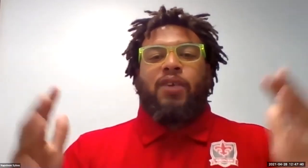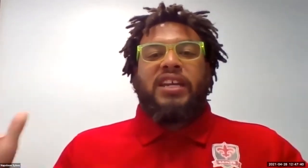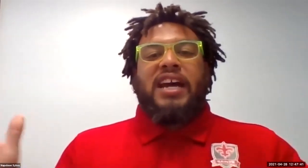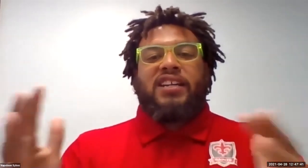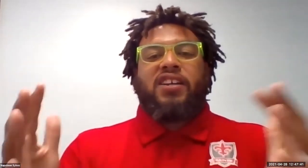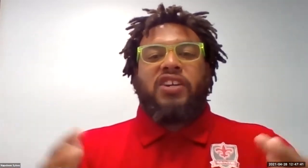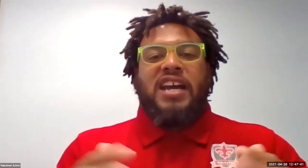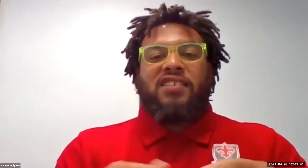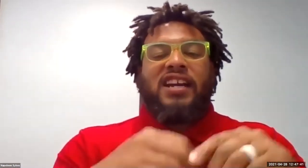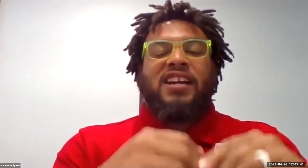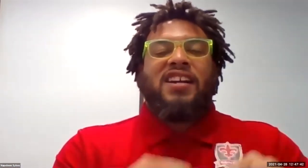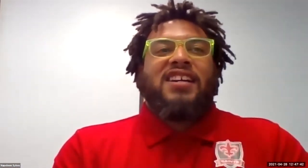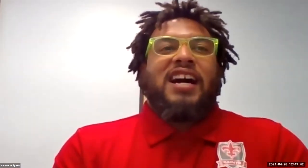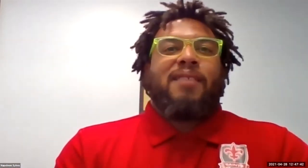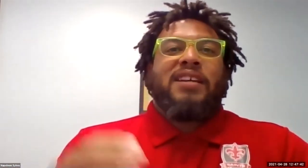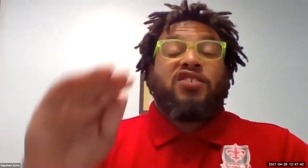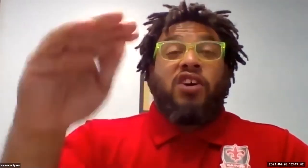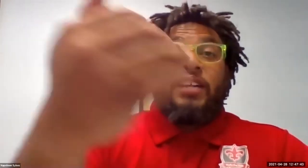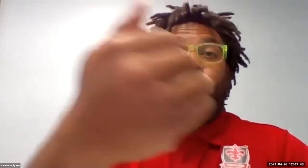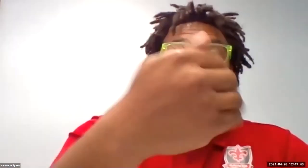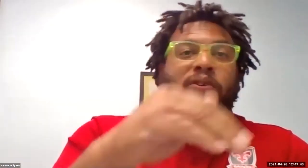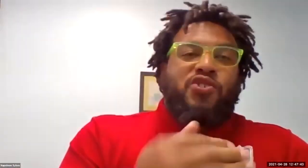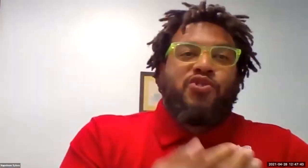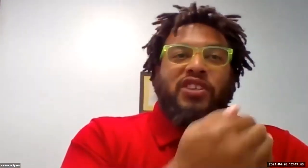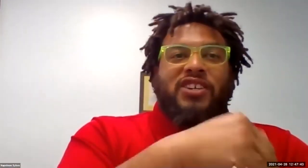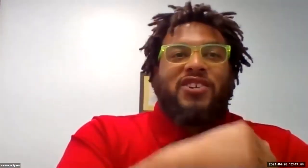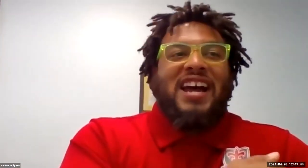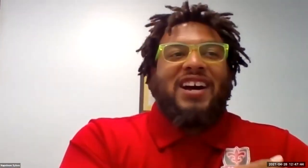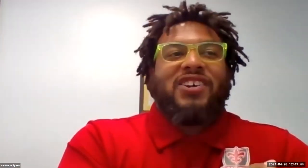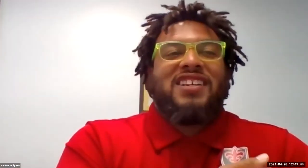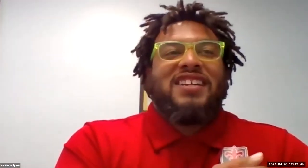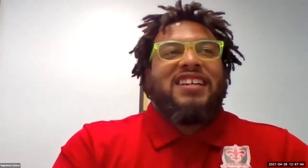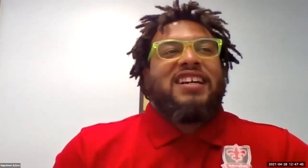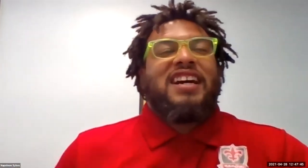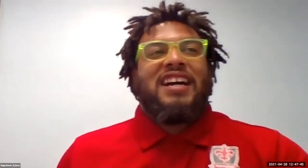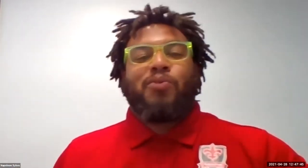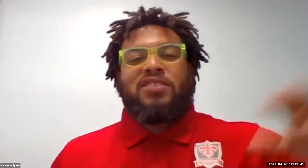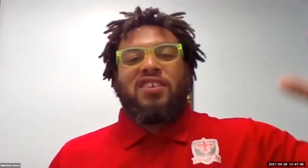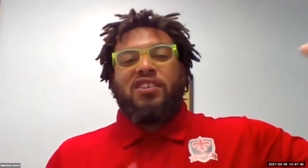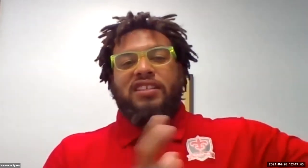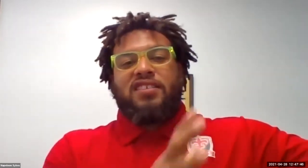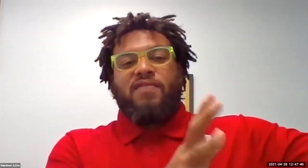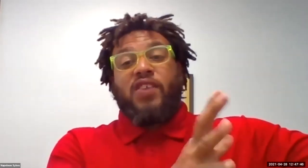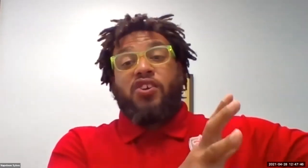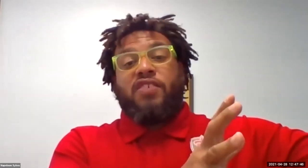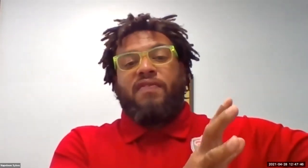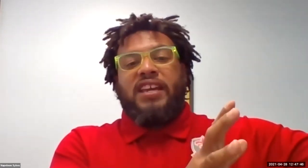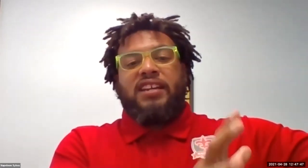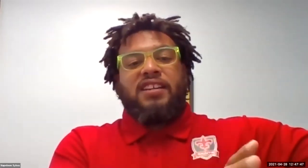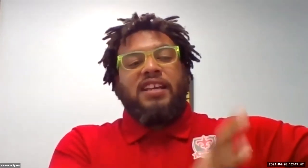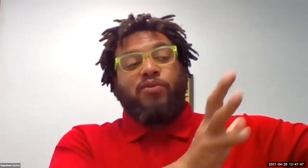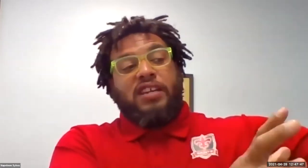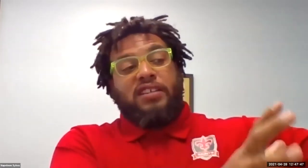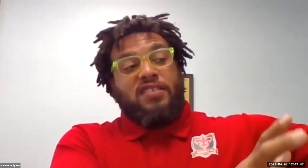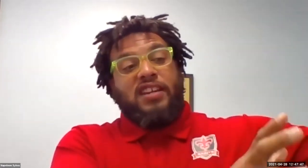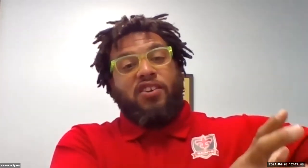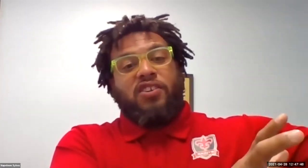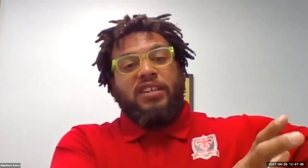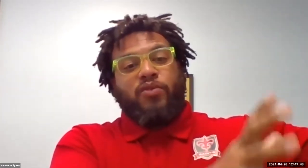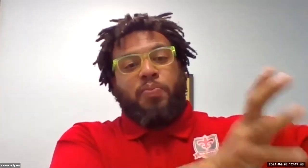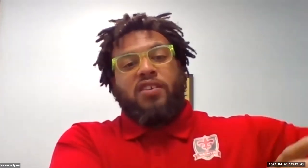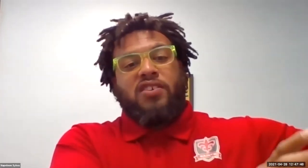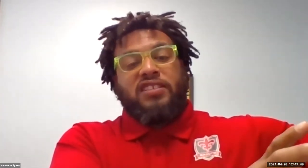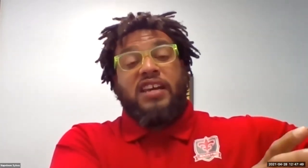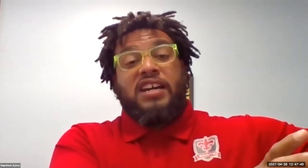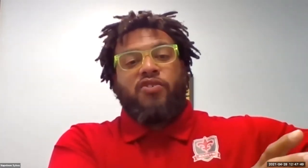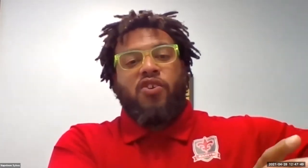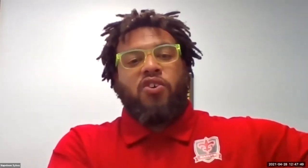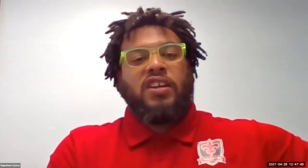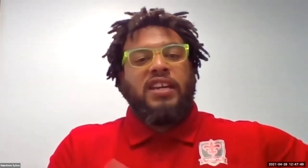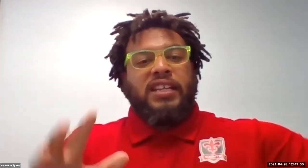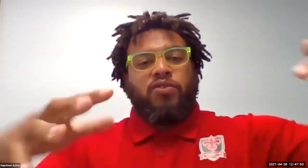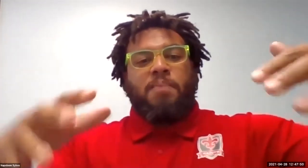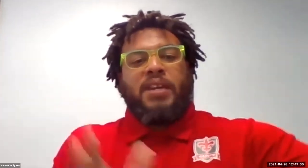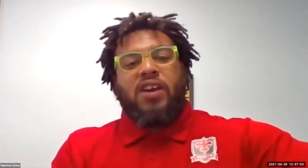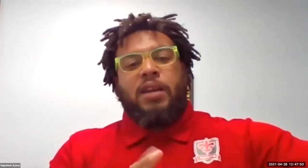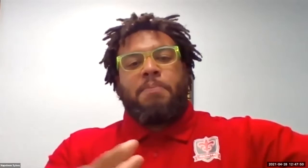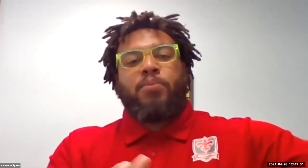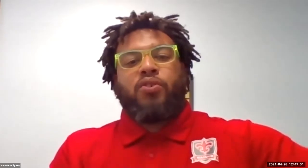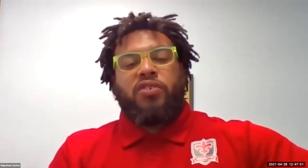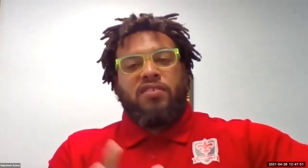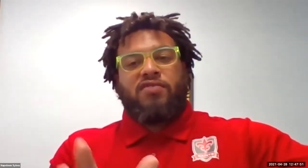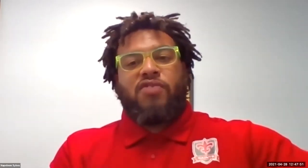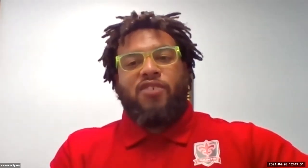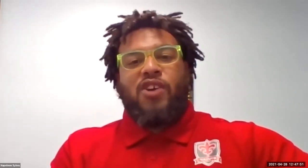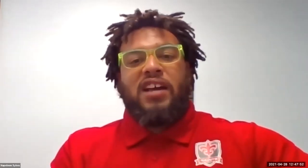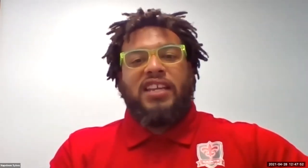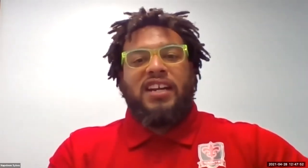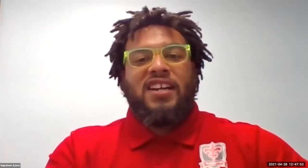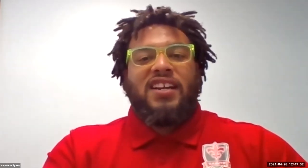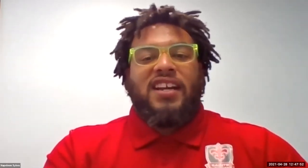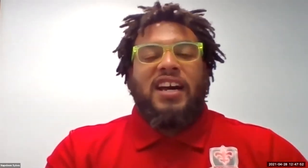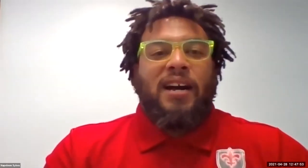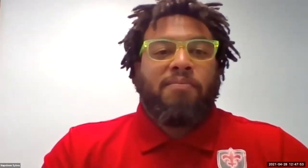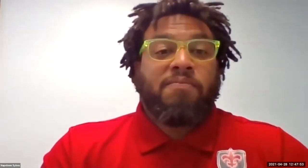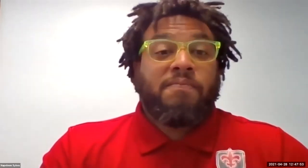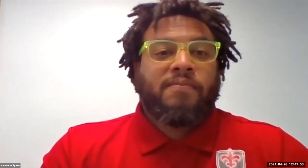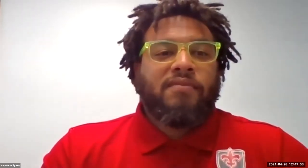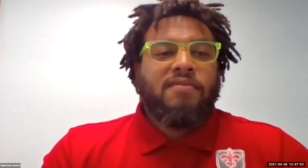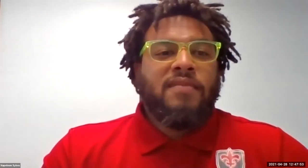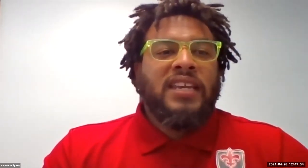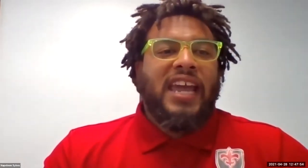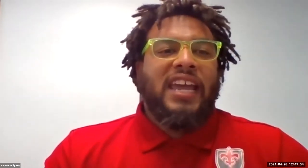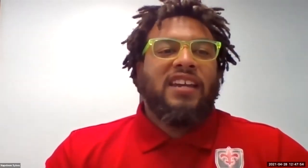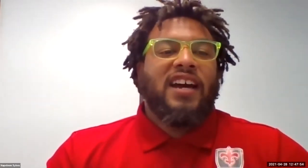Once again, I am the story teller ambassador for the Peale Center.